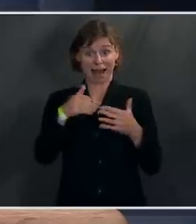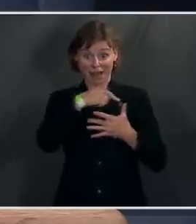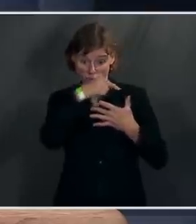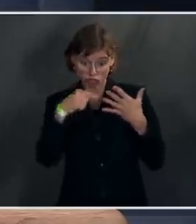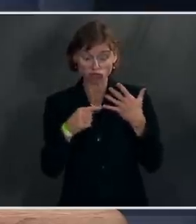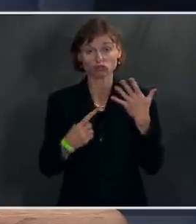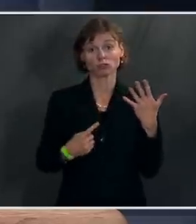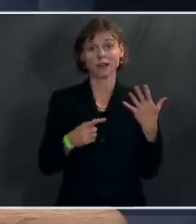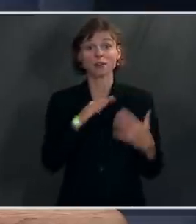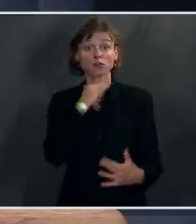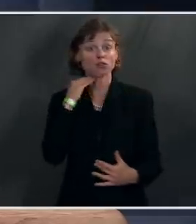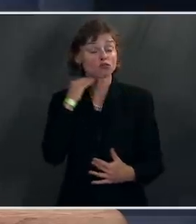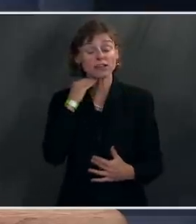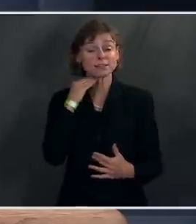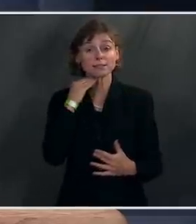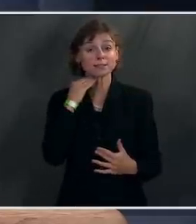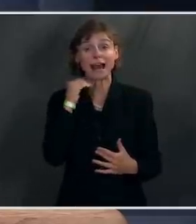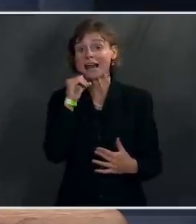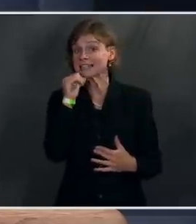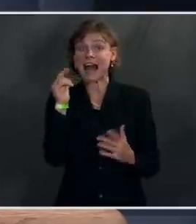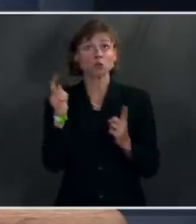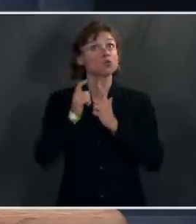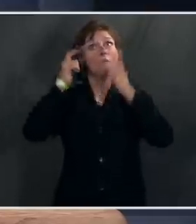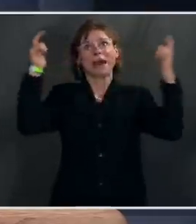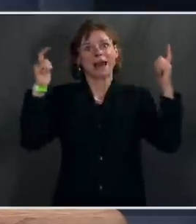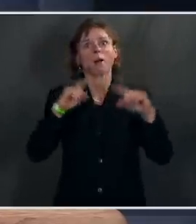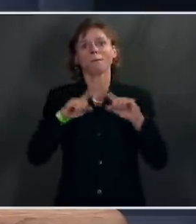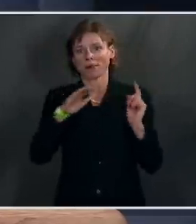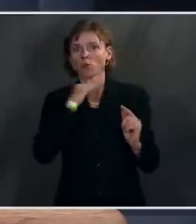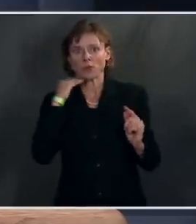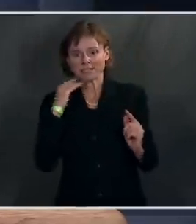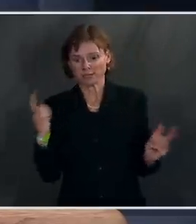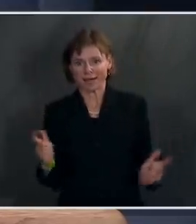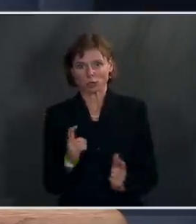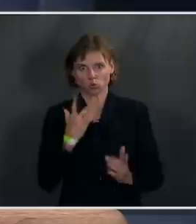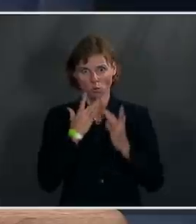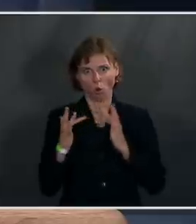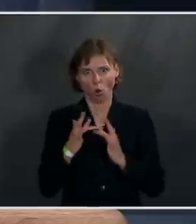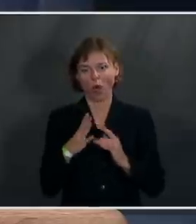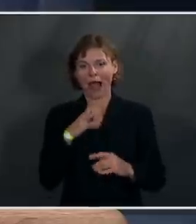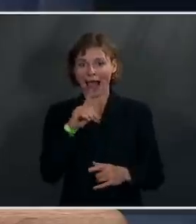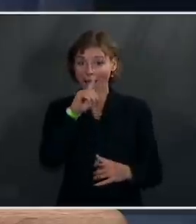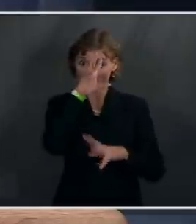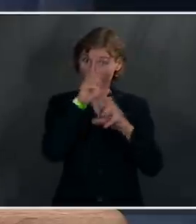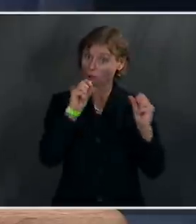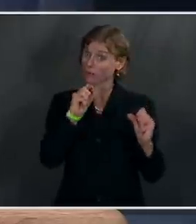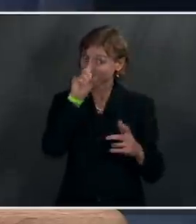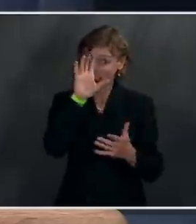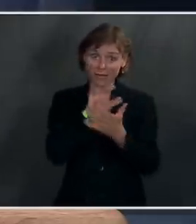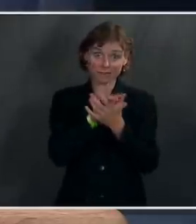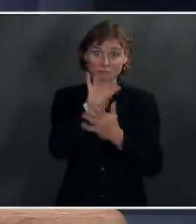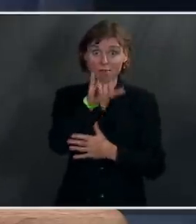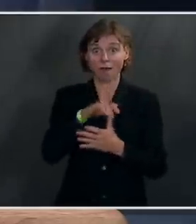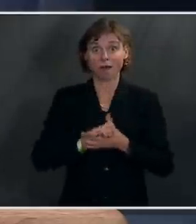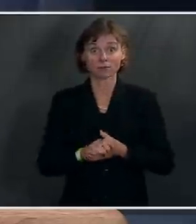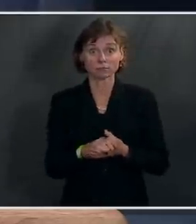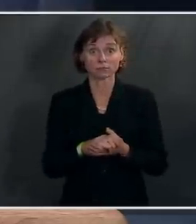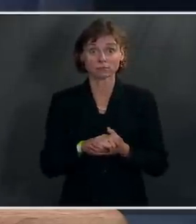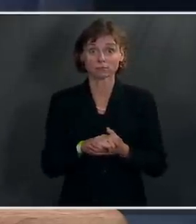is not going to too big. It is going to small. That is continues to be his belief, and that's why he can he supports the efforts